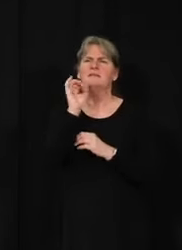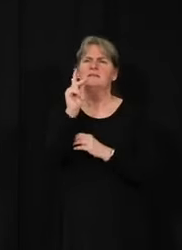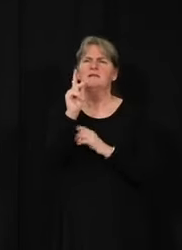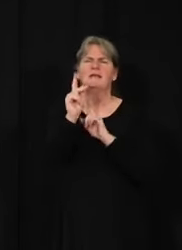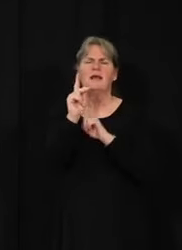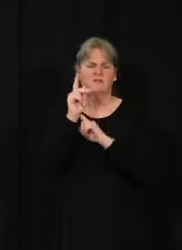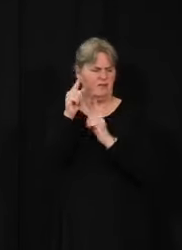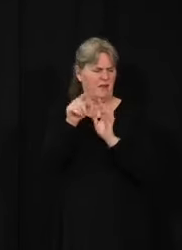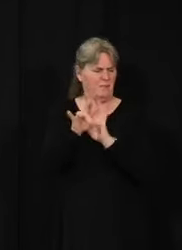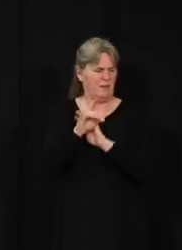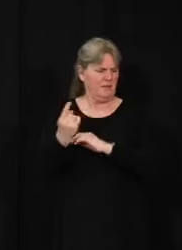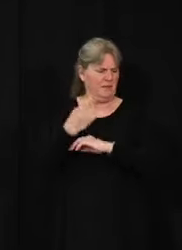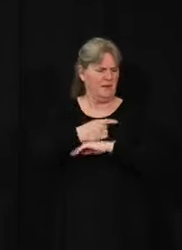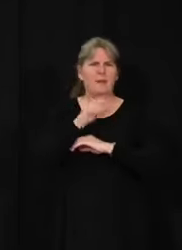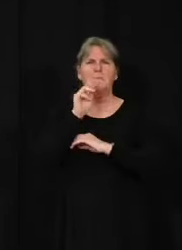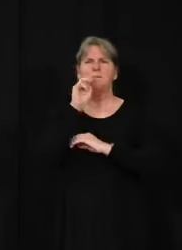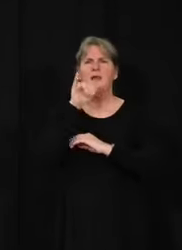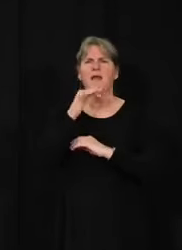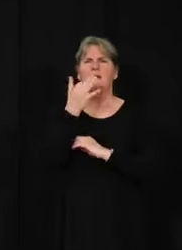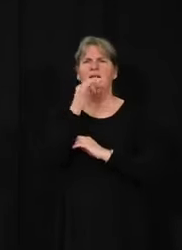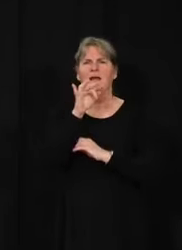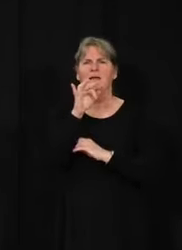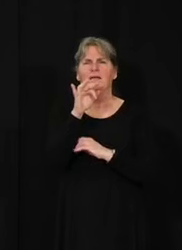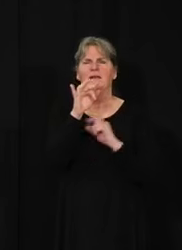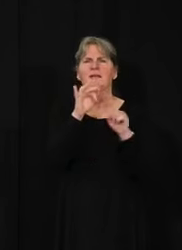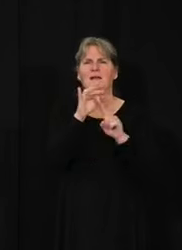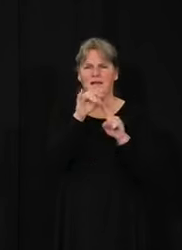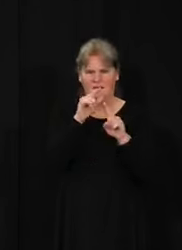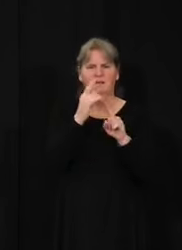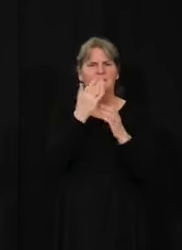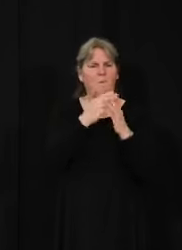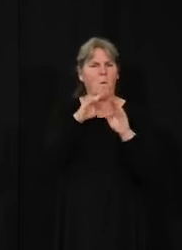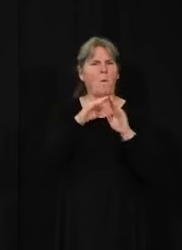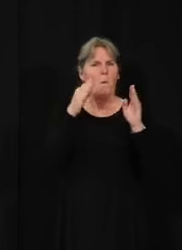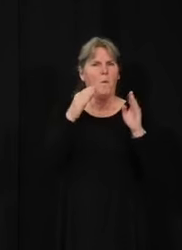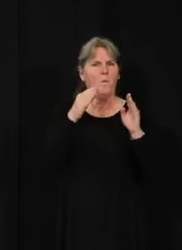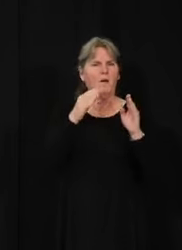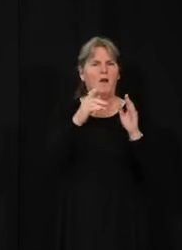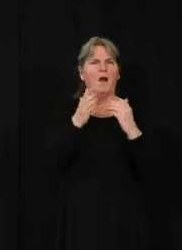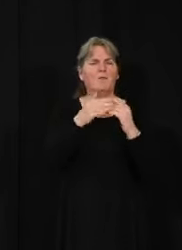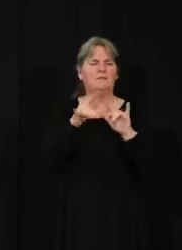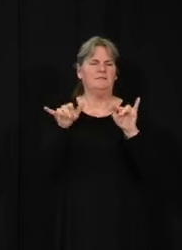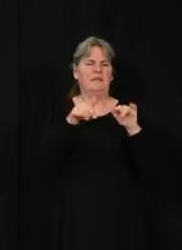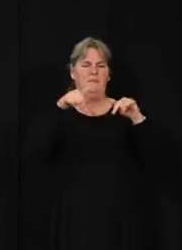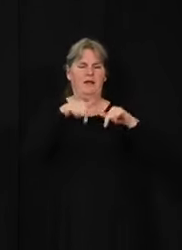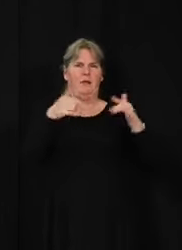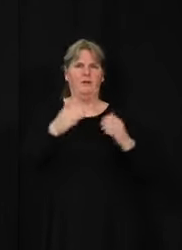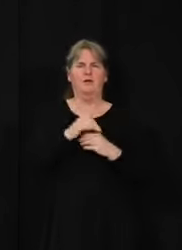Saskatchewan, one of the dates was May 19th for certain things to be reopened and that would basically get them to where we are with the